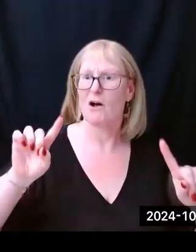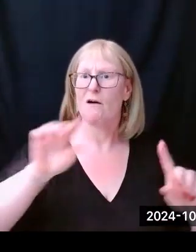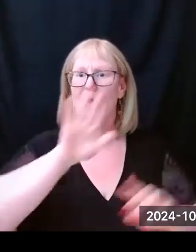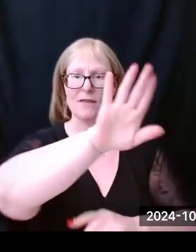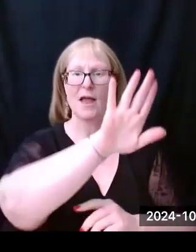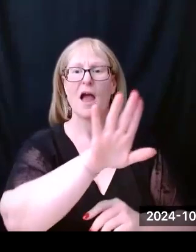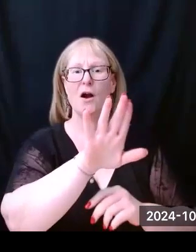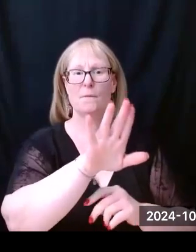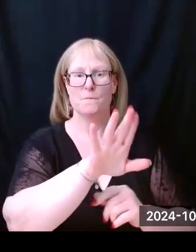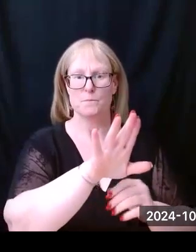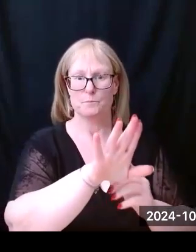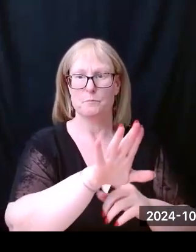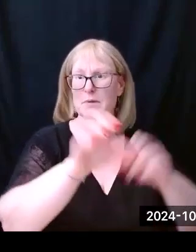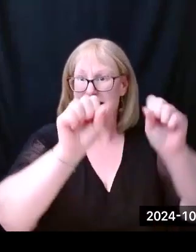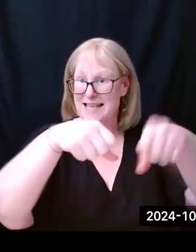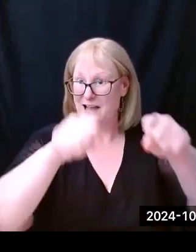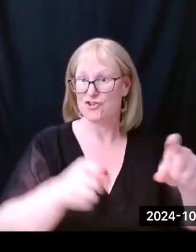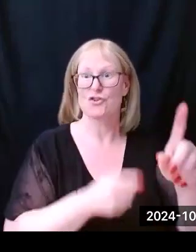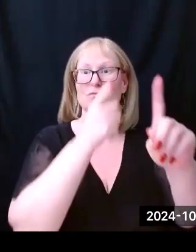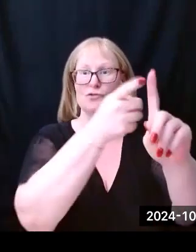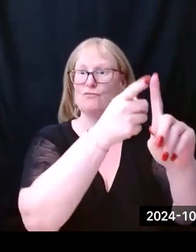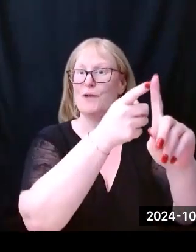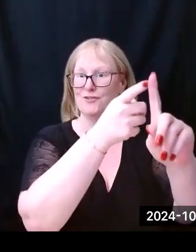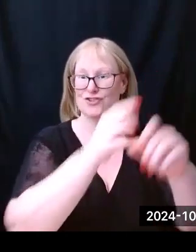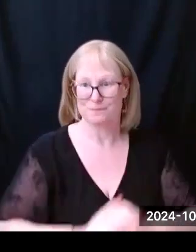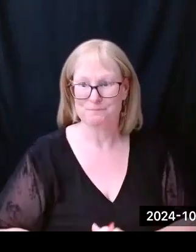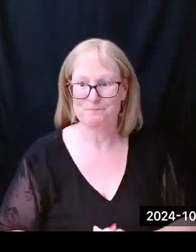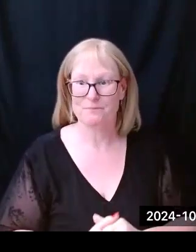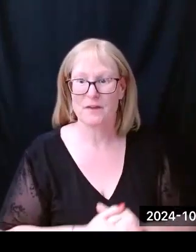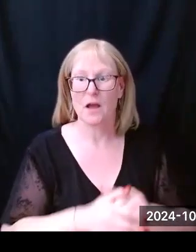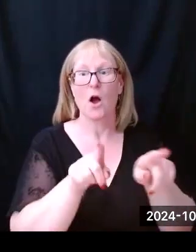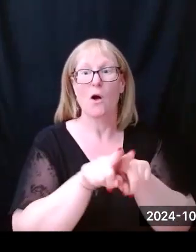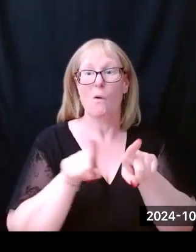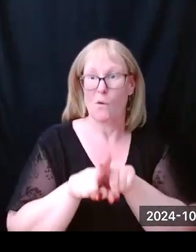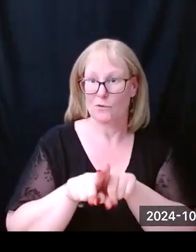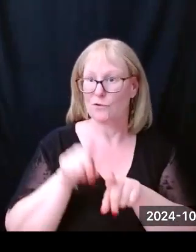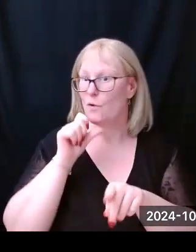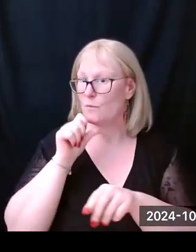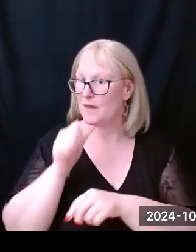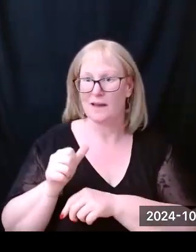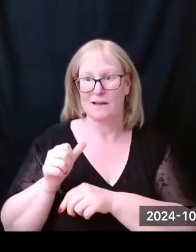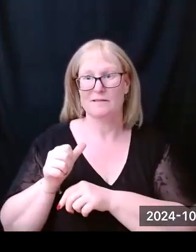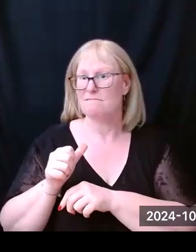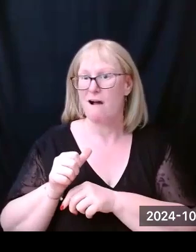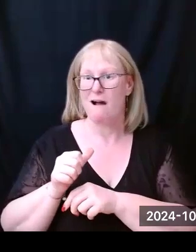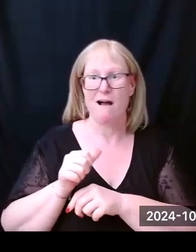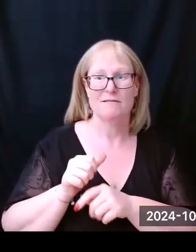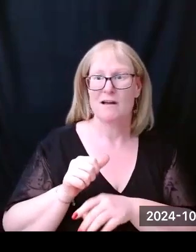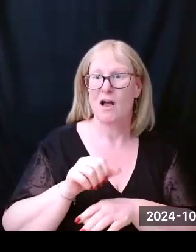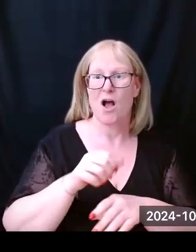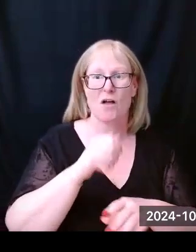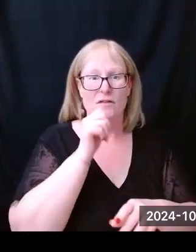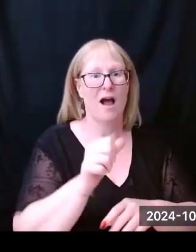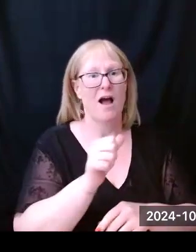while also using the framework of being anti-ableist, meaning we want to support them to be their best self, period.